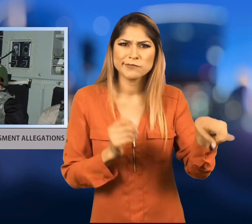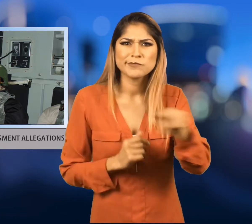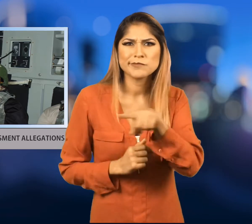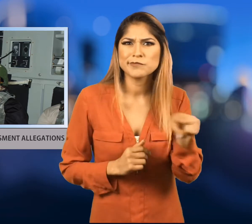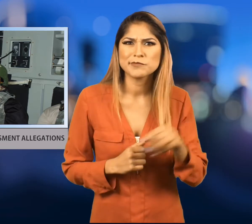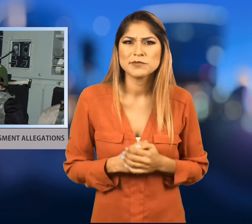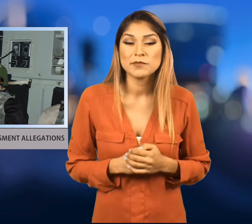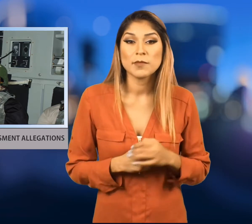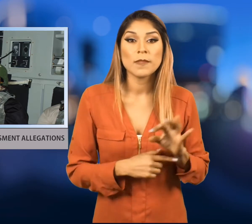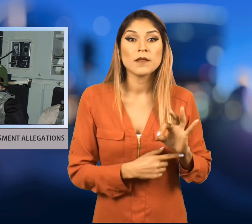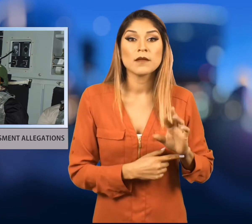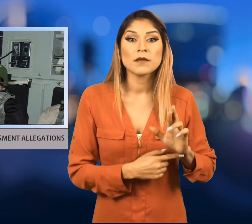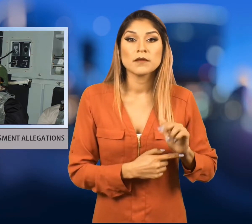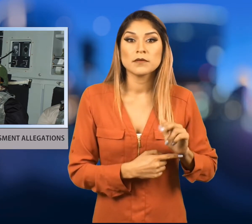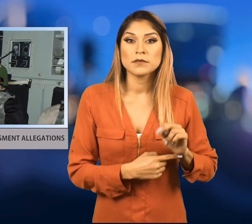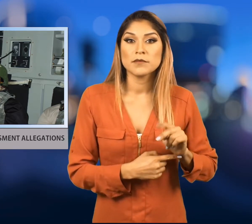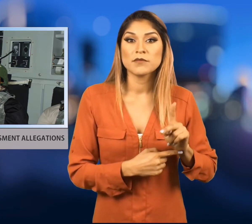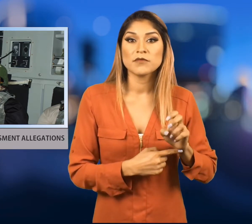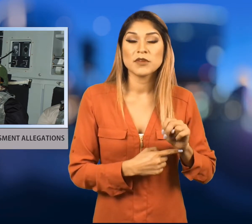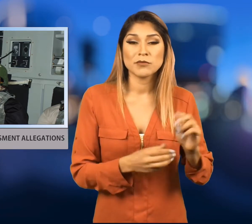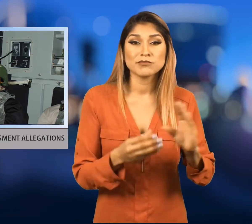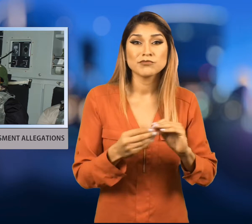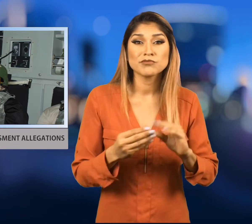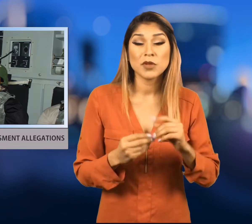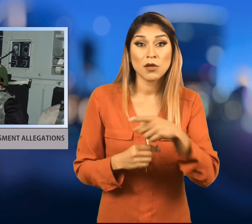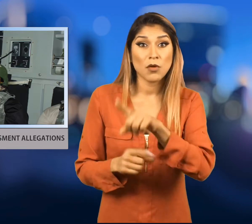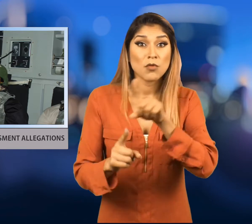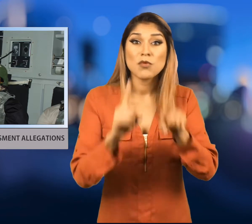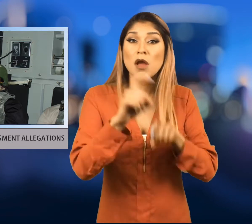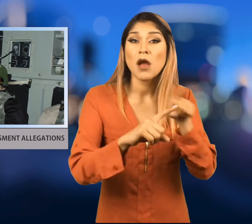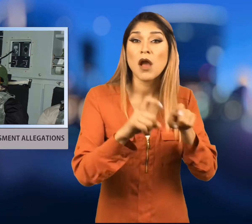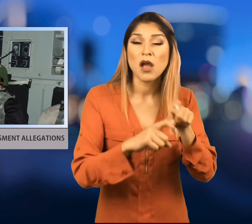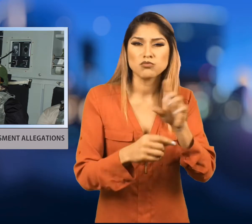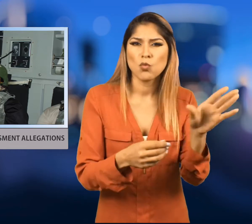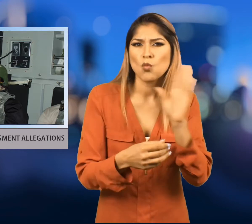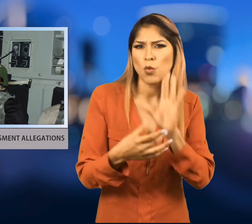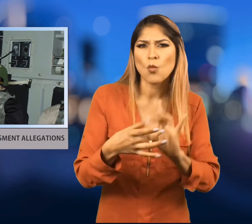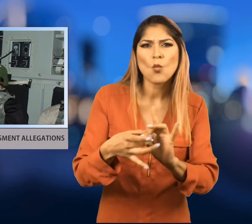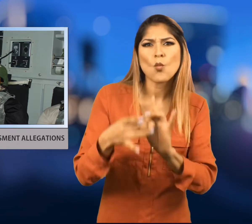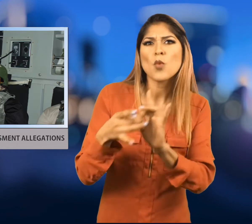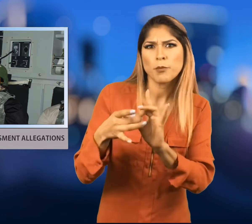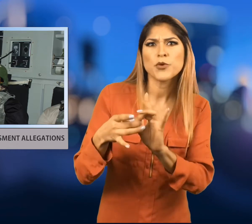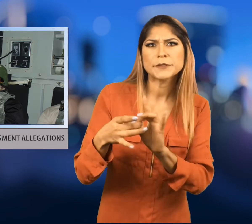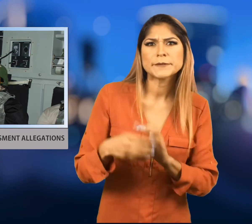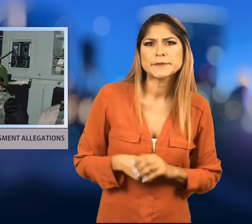Franken says he will cooperate fully.